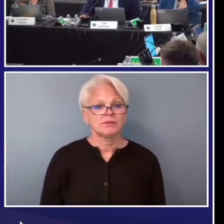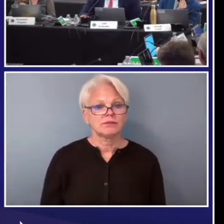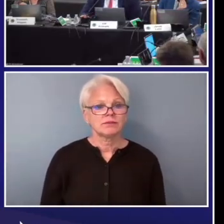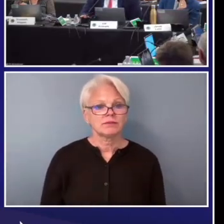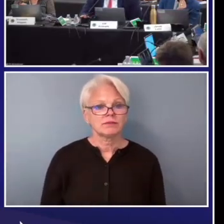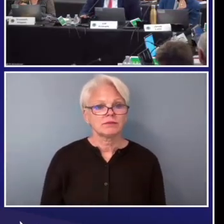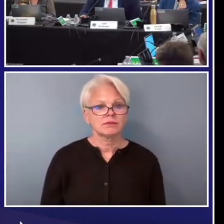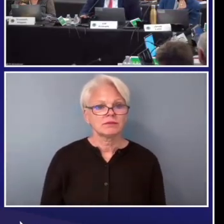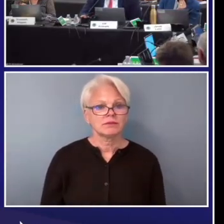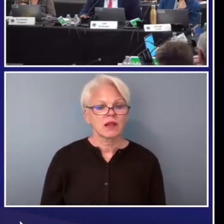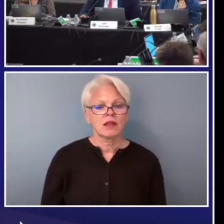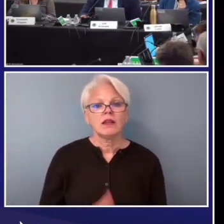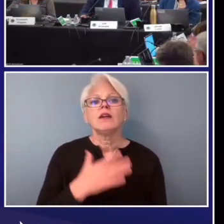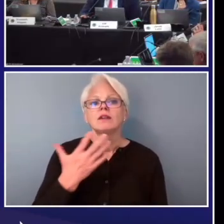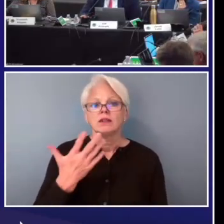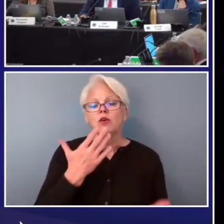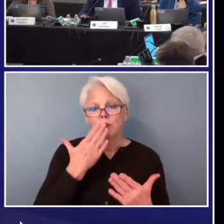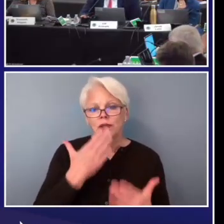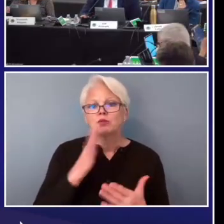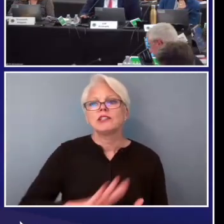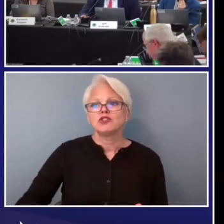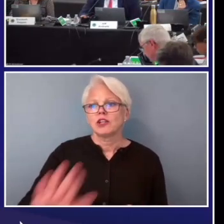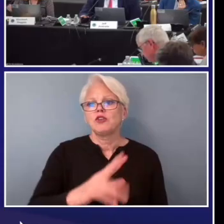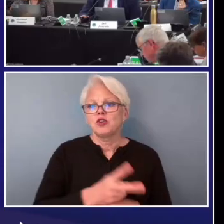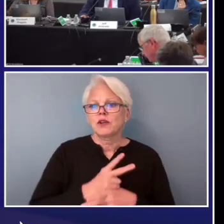We appreciate everybody's careful analysis and thoughtful